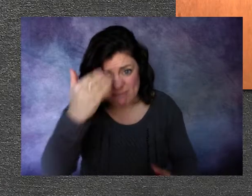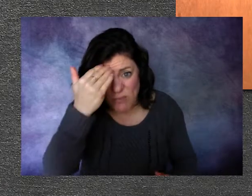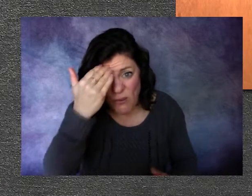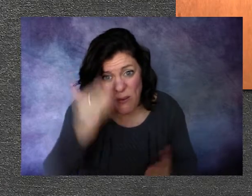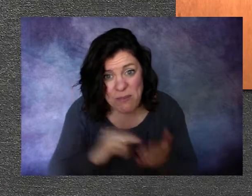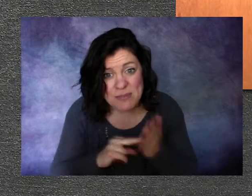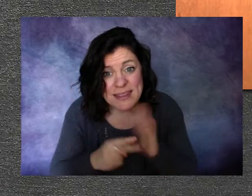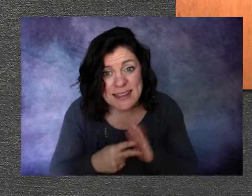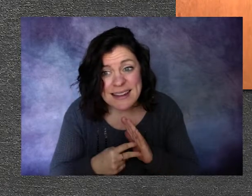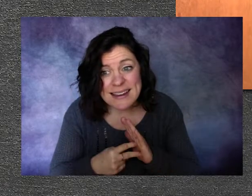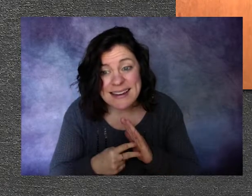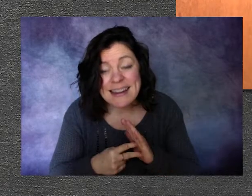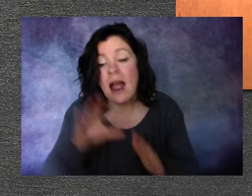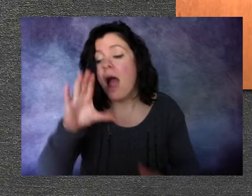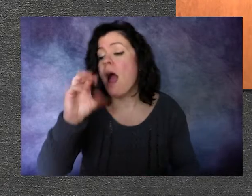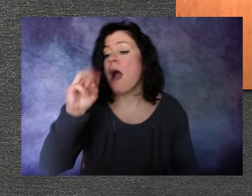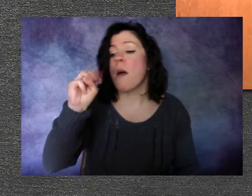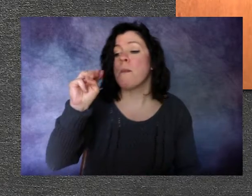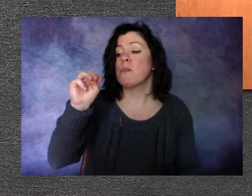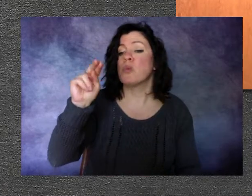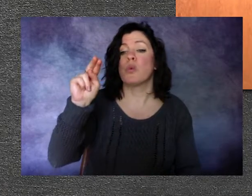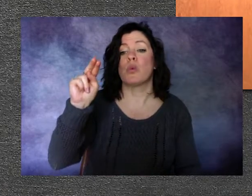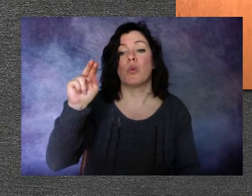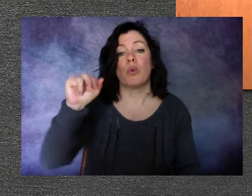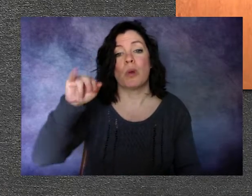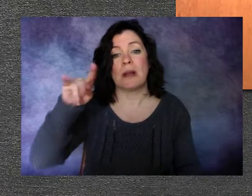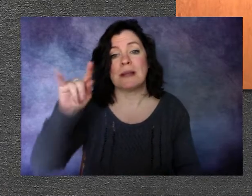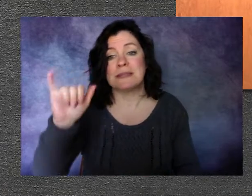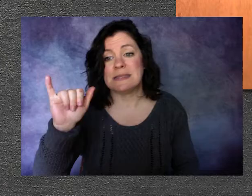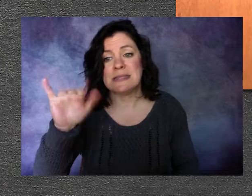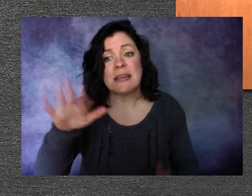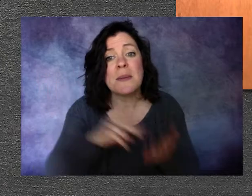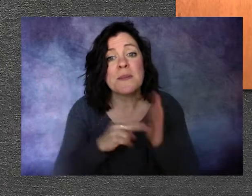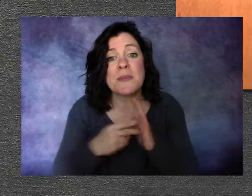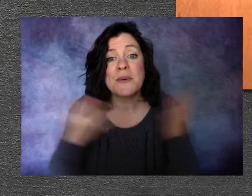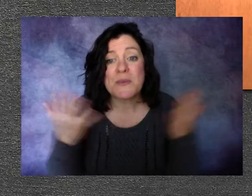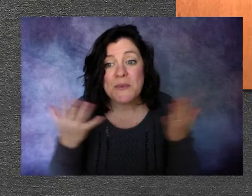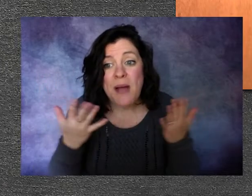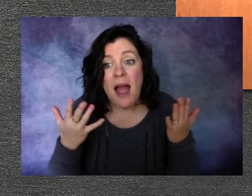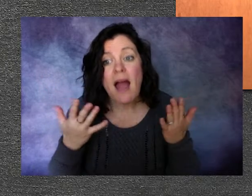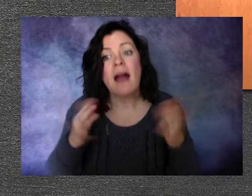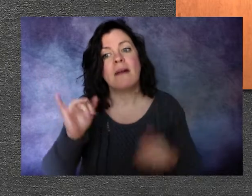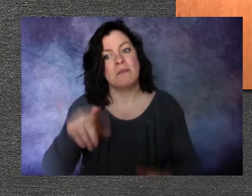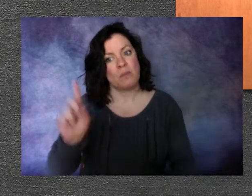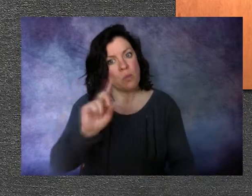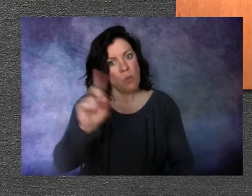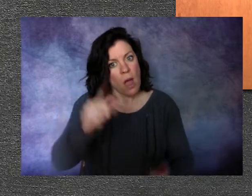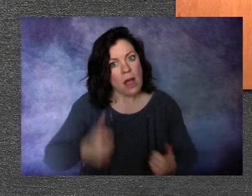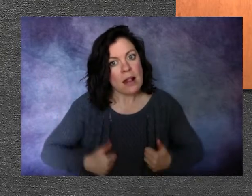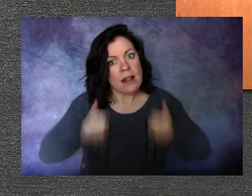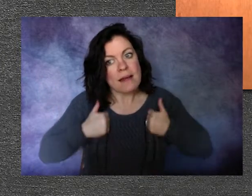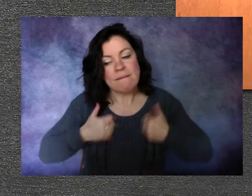I wonder if our friends at home know what it is, Candy? Do you know at home when a community is? A community is kind of where you live,